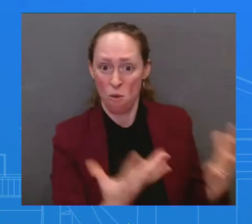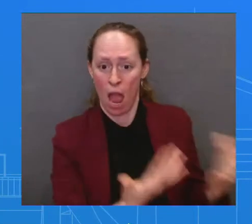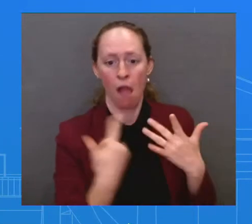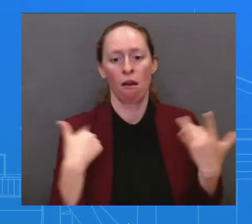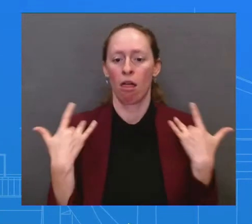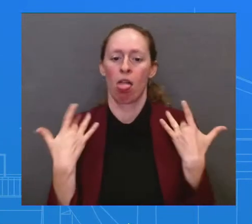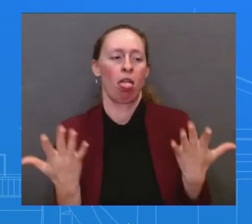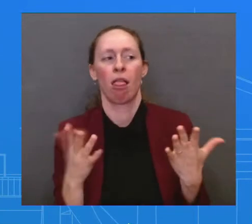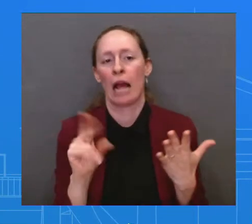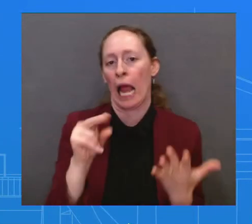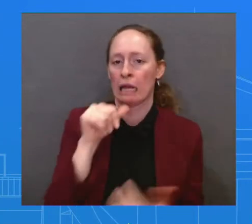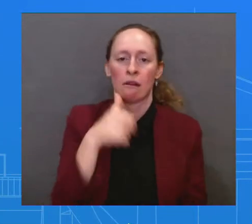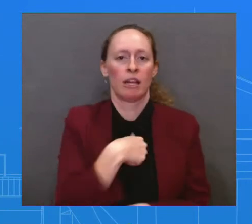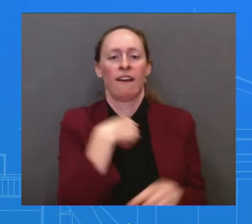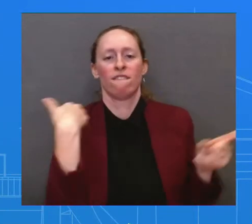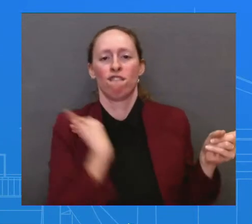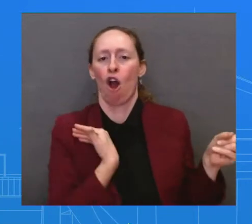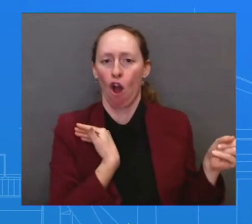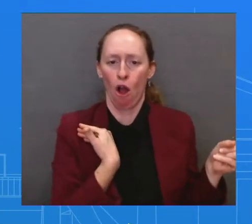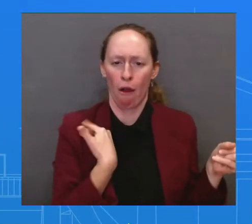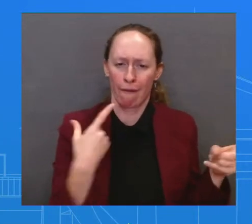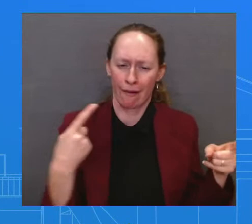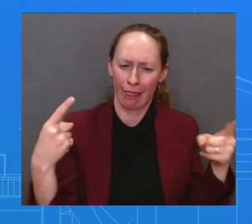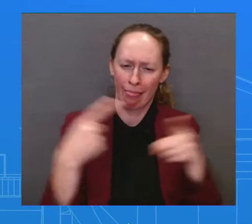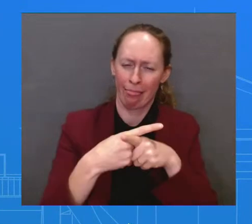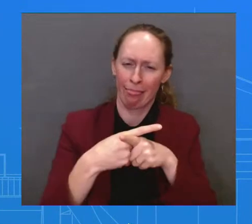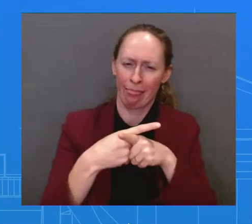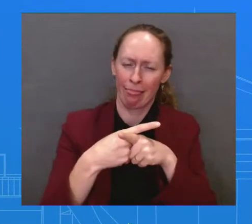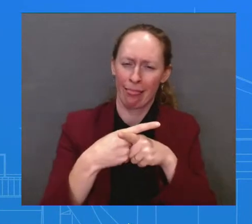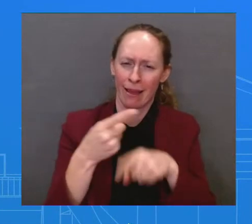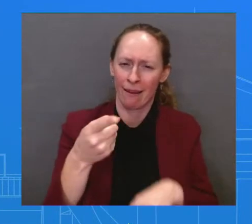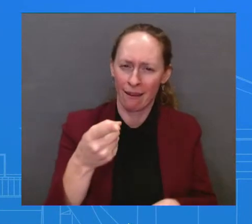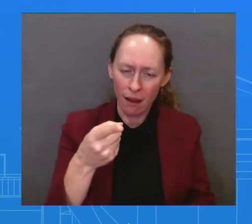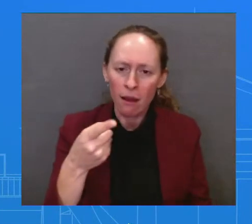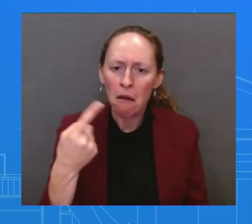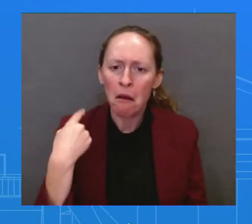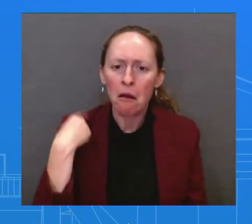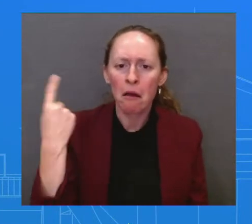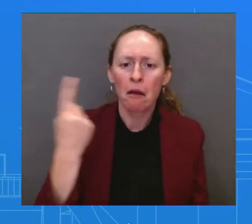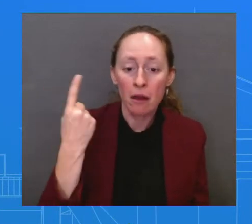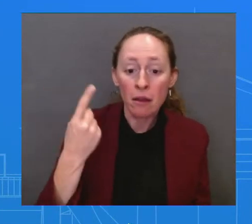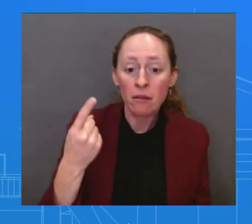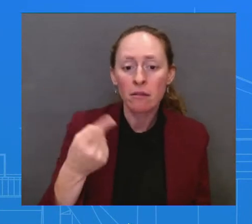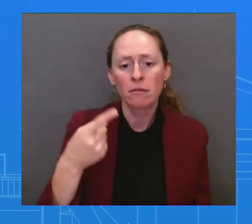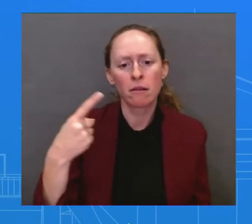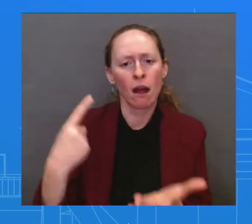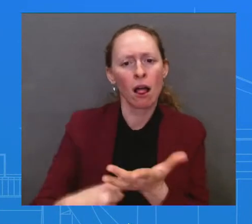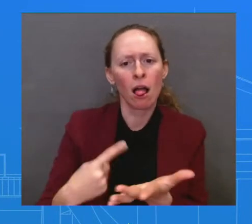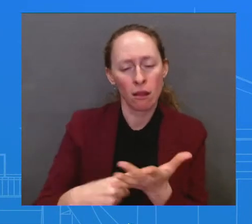The Press: Yeah, and then, secondly, you mentioned those 800 new troops that are going down to the border. Do you think that'll be enough?